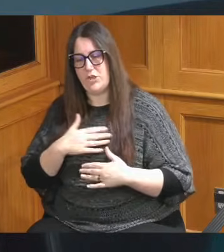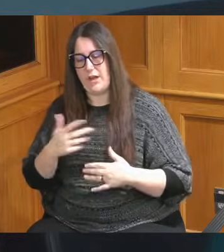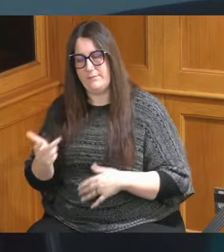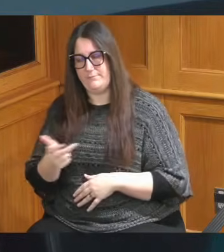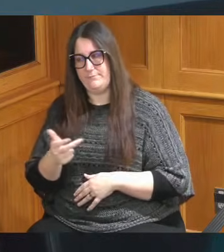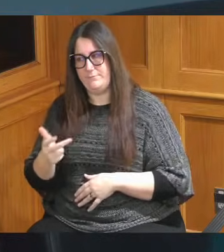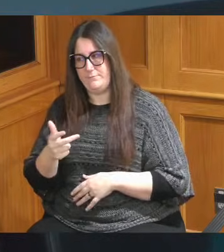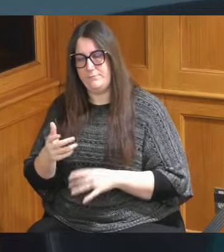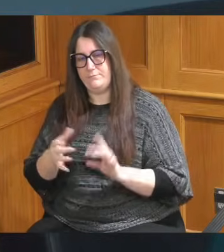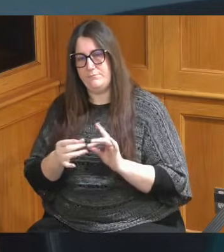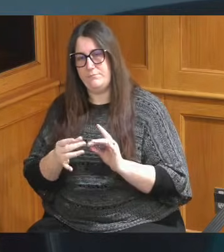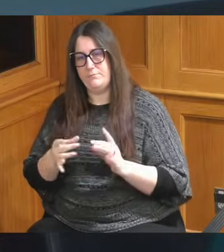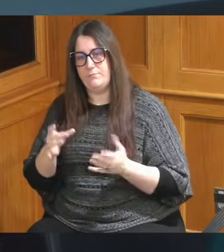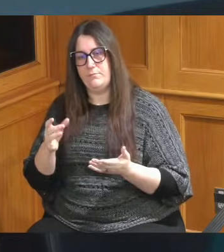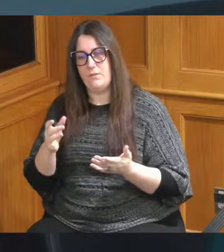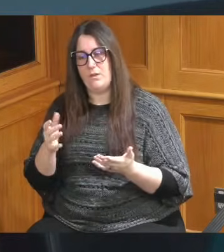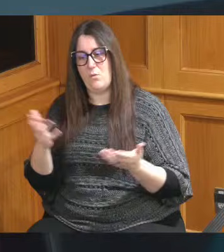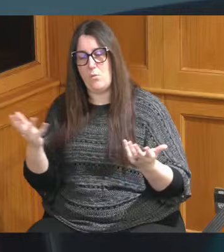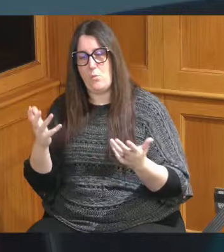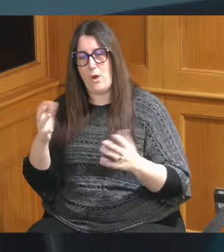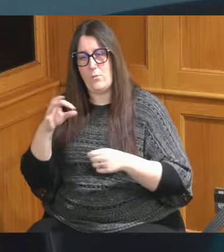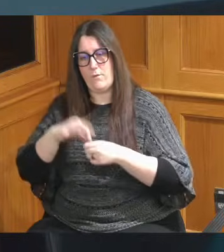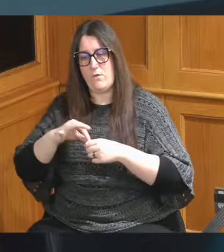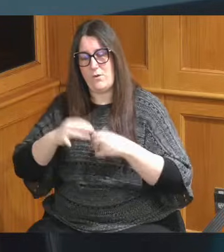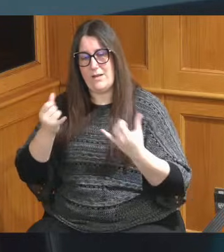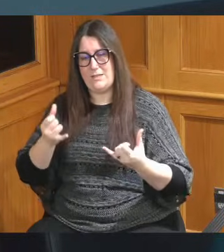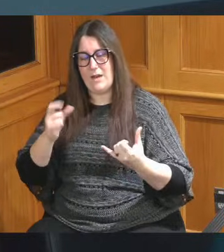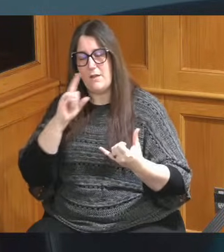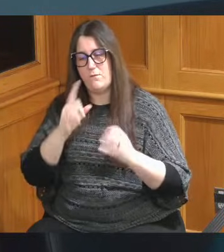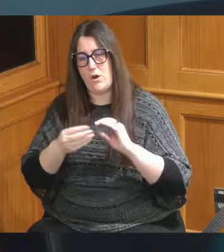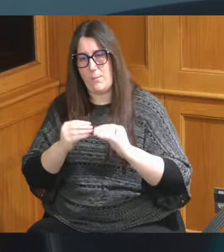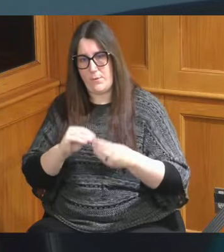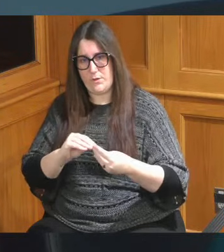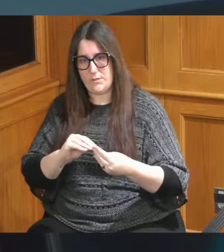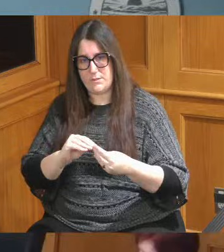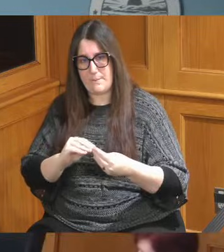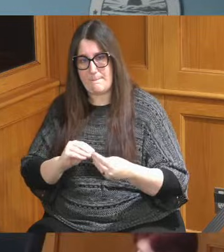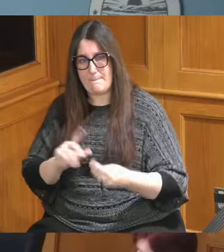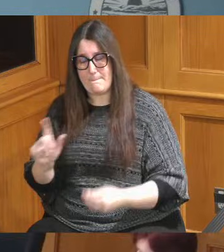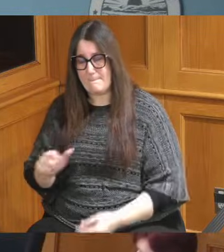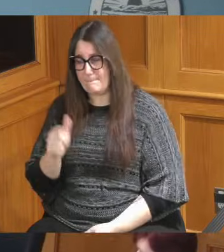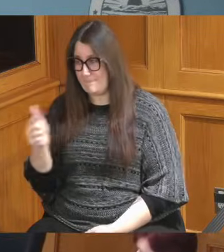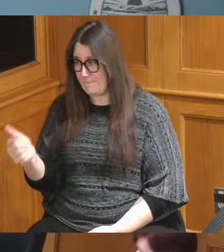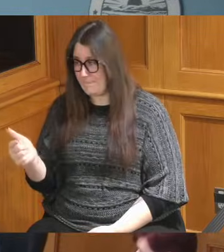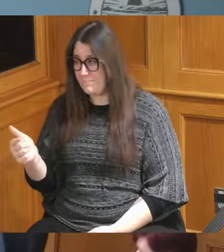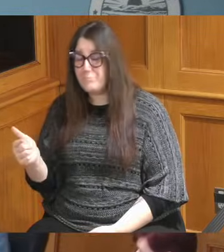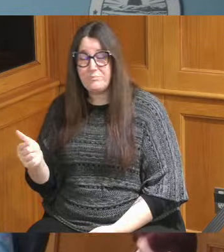up what we're voting on today in terms of numbers. Commissioner Driehaus. Yeah, just a comment since